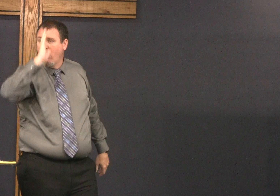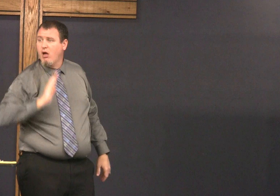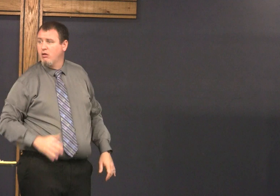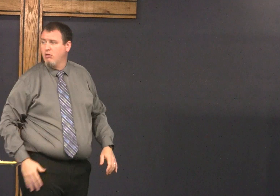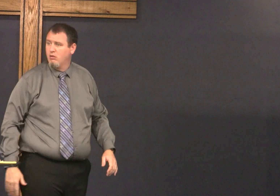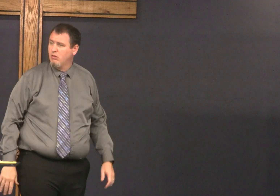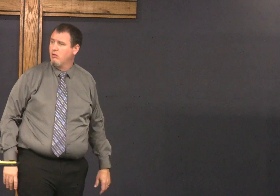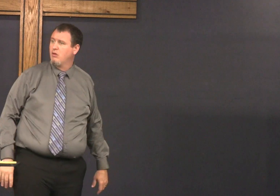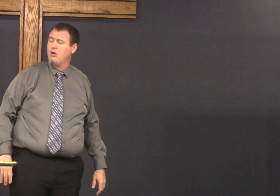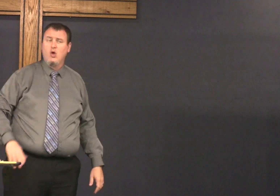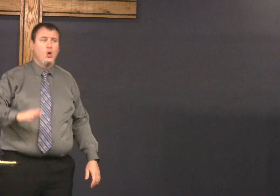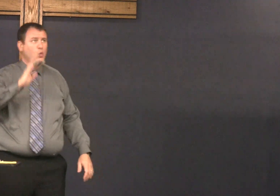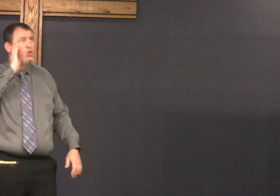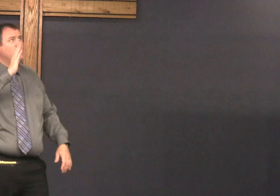or you blame God for something